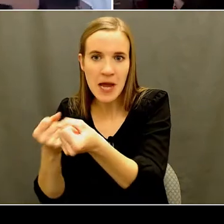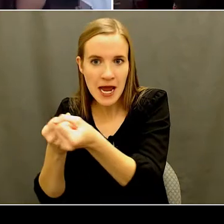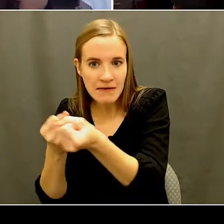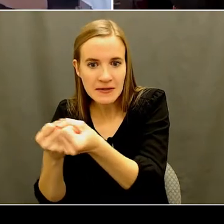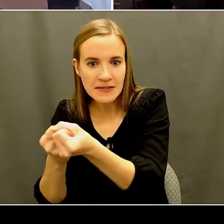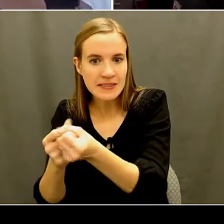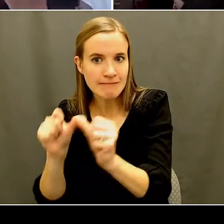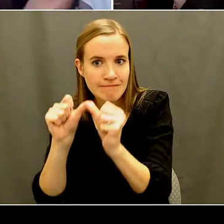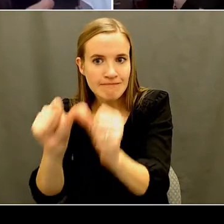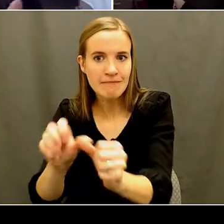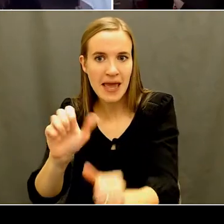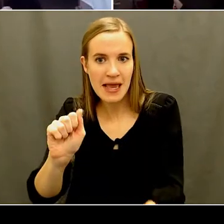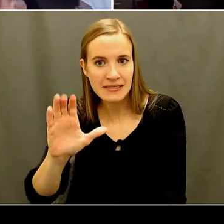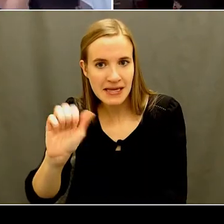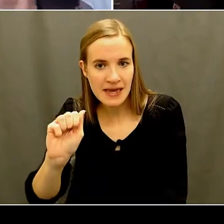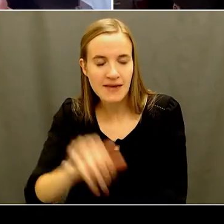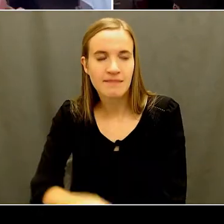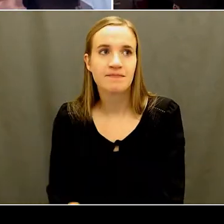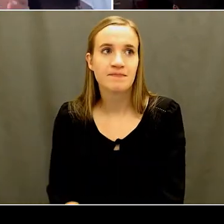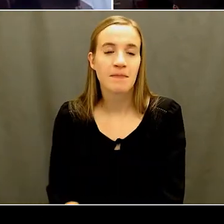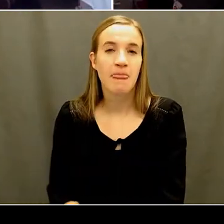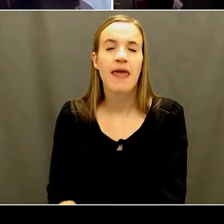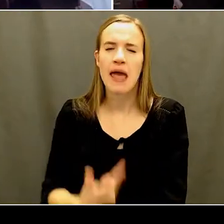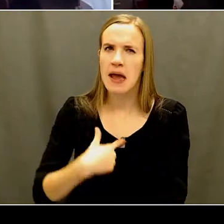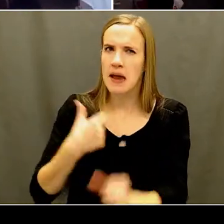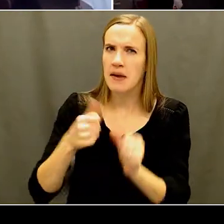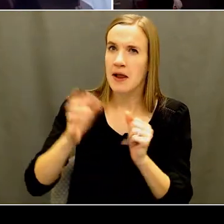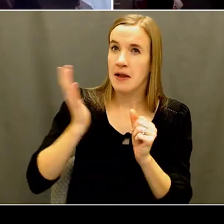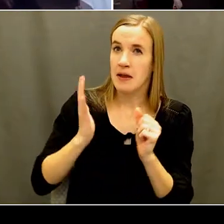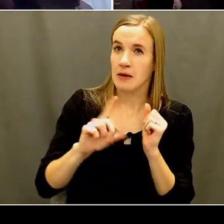Maria: Not yet. Well, so Lex Frieden was the Executive Director of the National